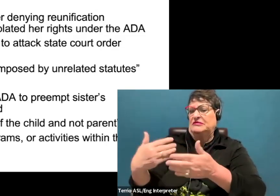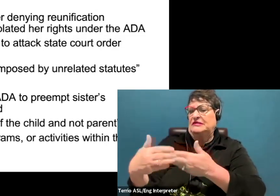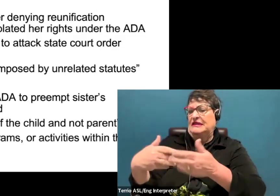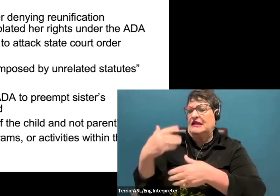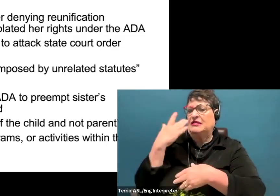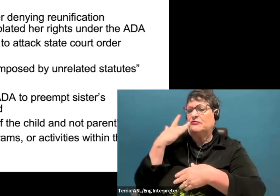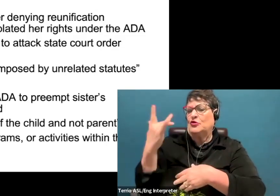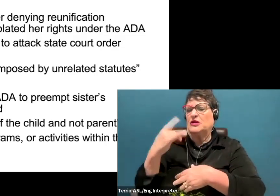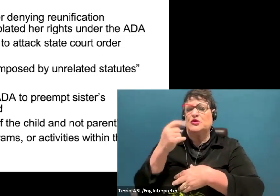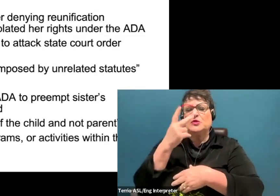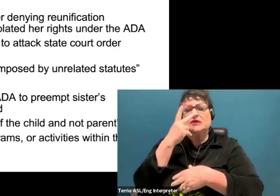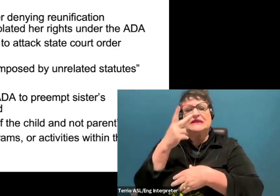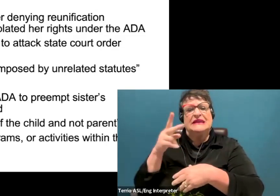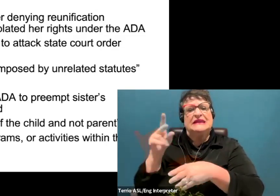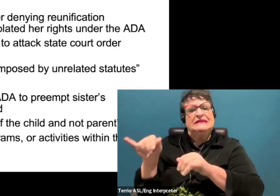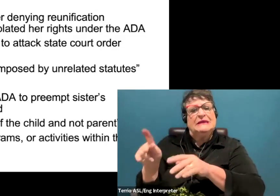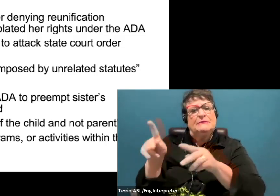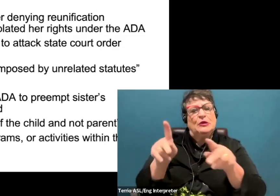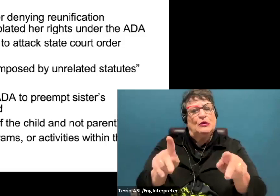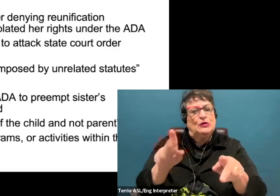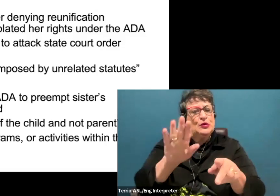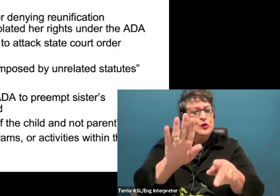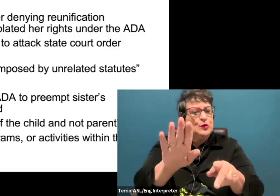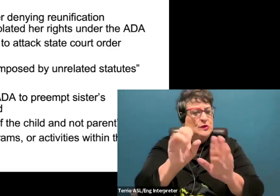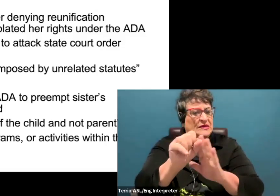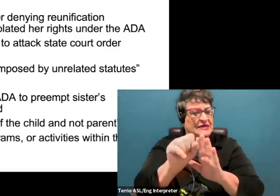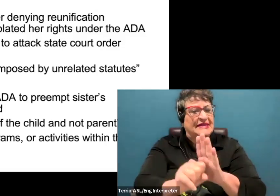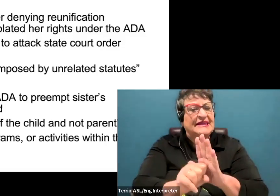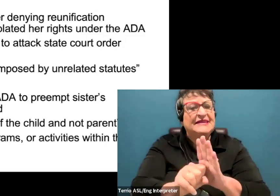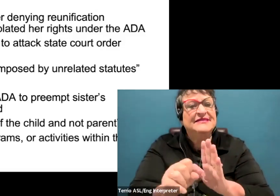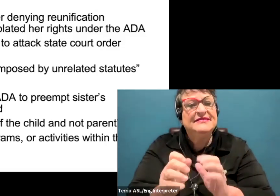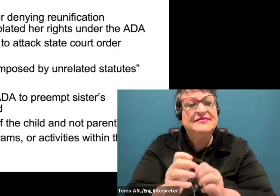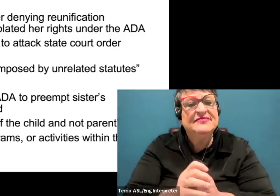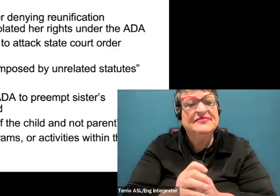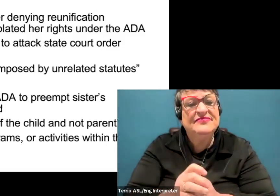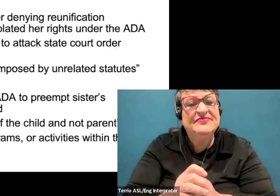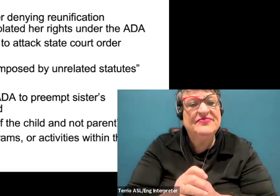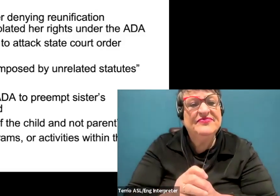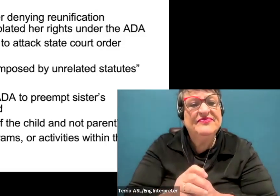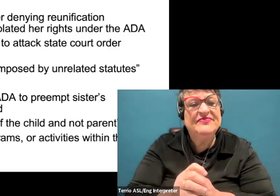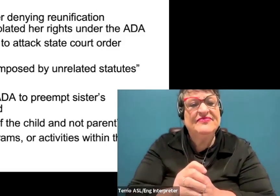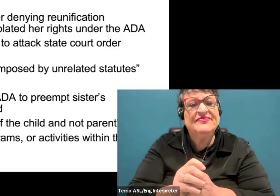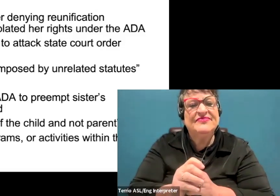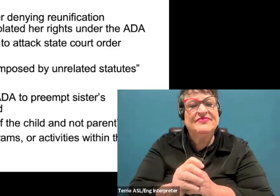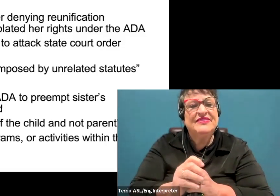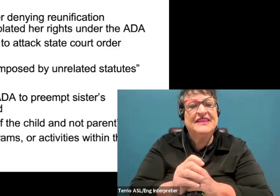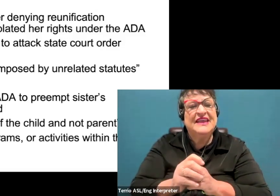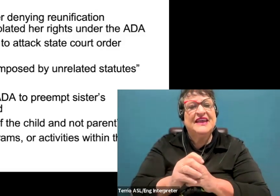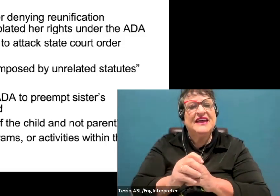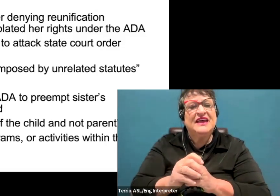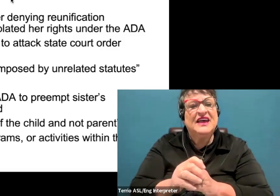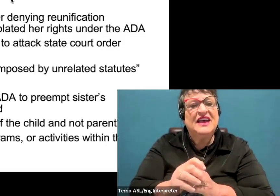I'm going to talk through each of the two cases in California that says the ADA doesn't apply and why it's wrong